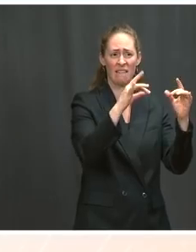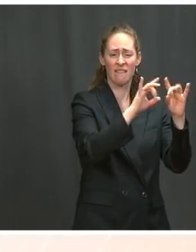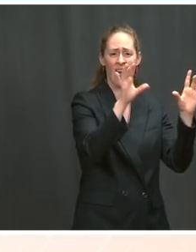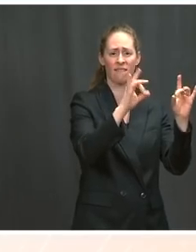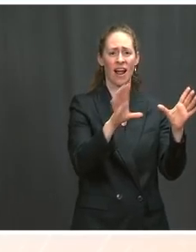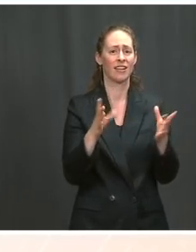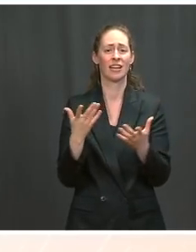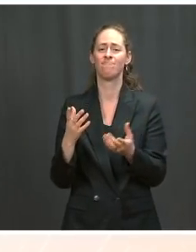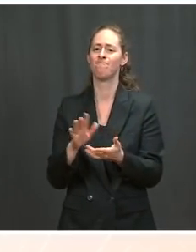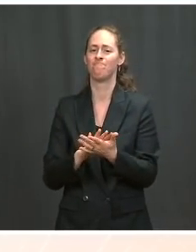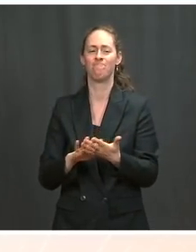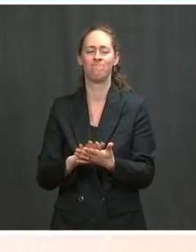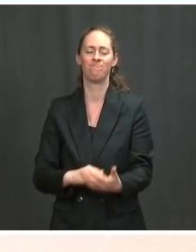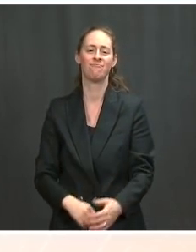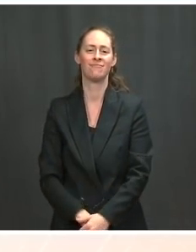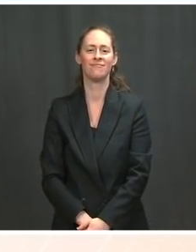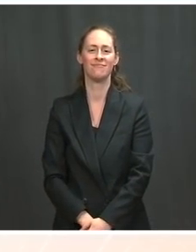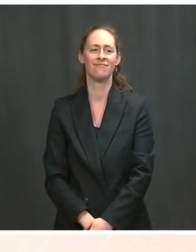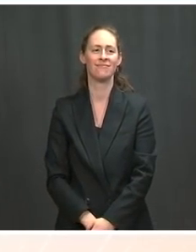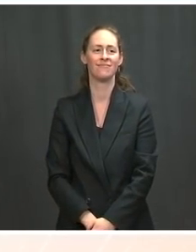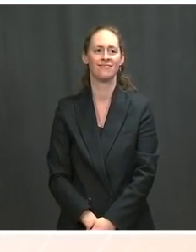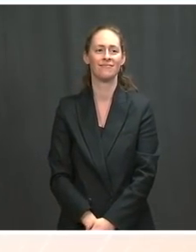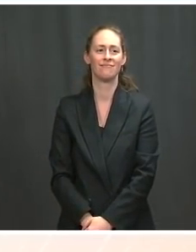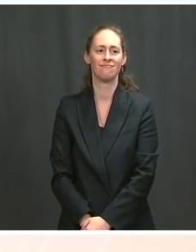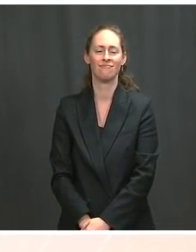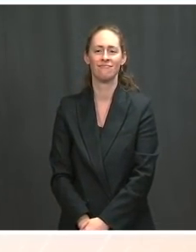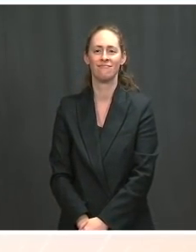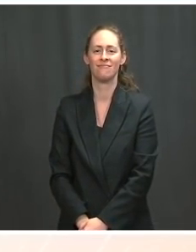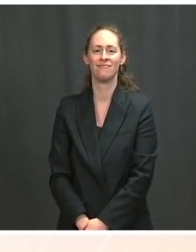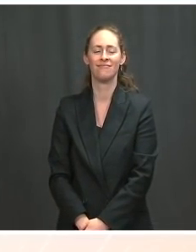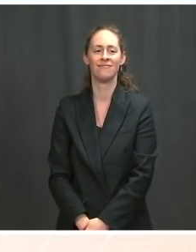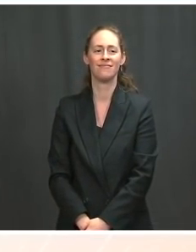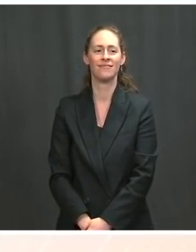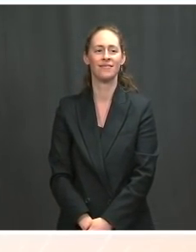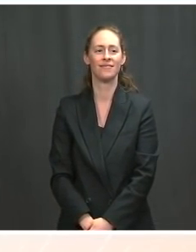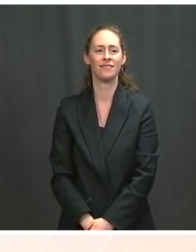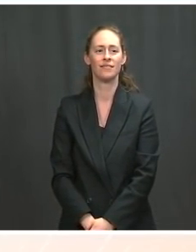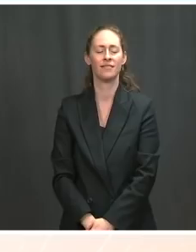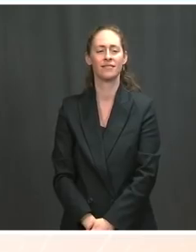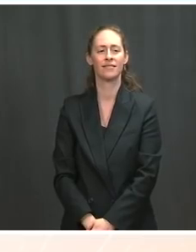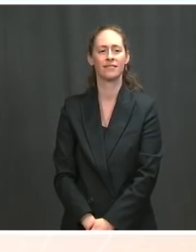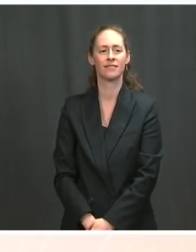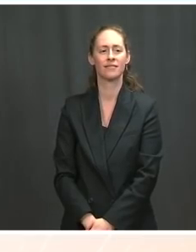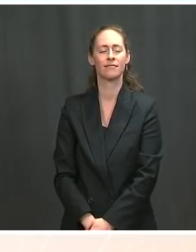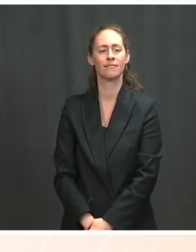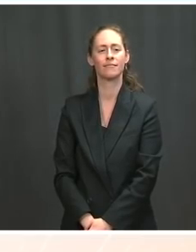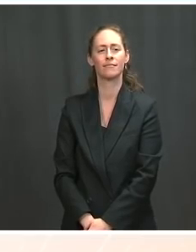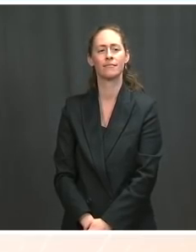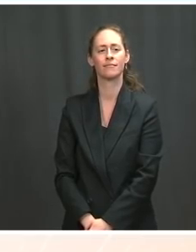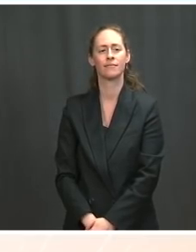we have been having strategic negotiat- discussions -- dialogue, I should say, with the Israelis since the very beginning,